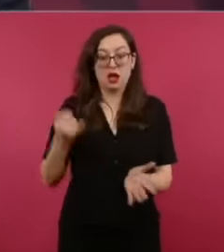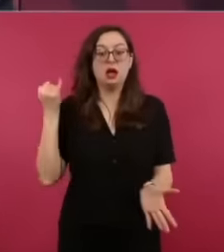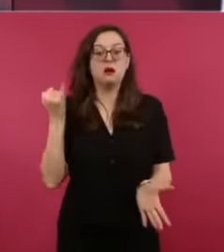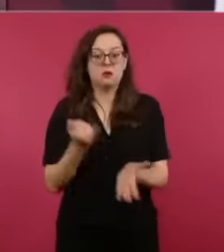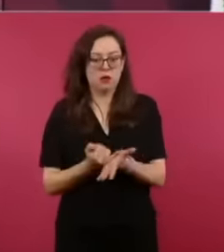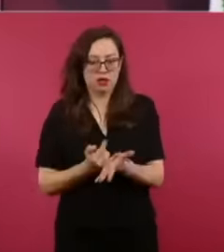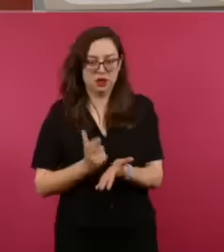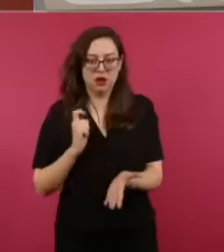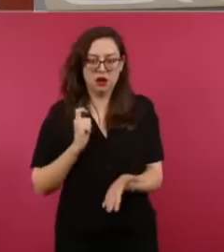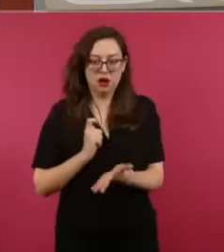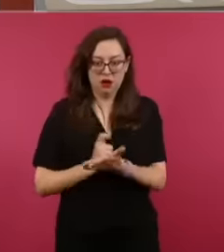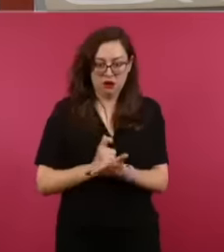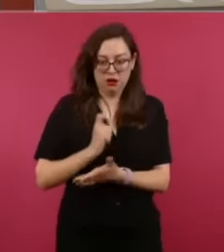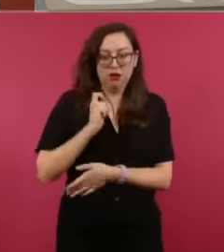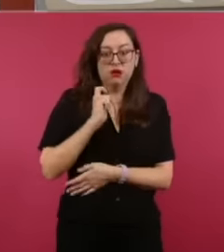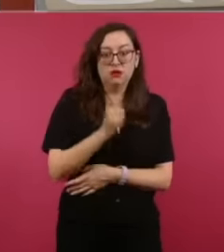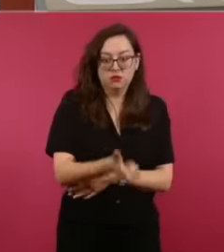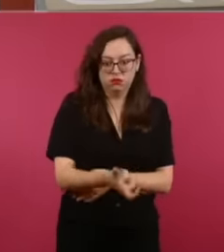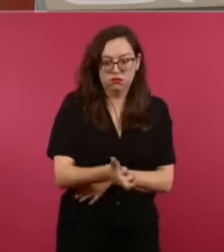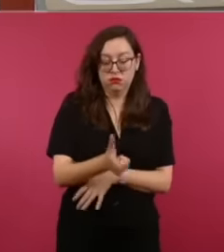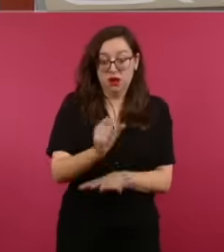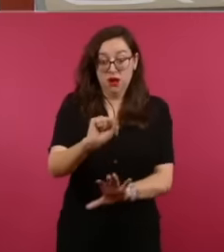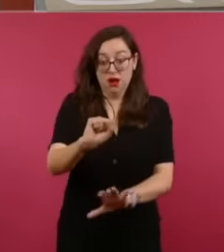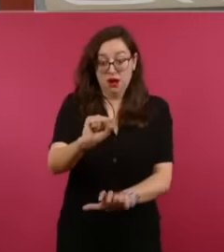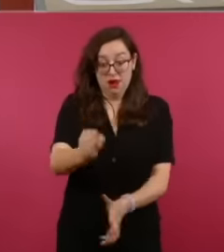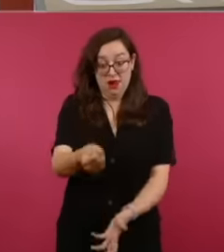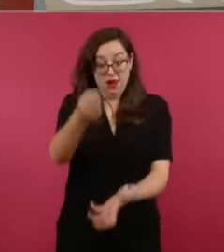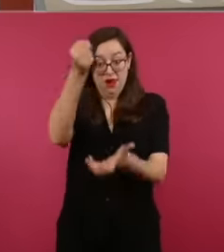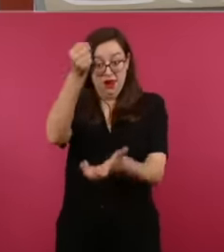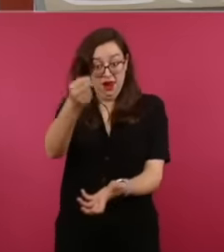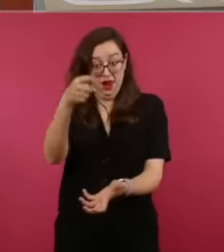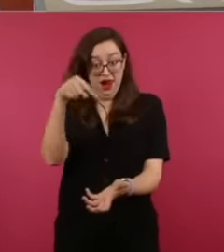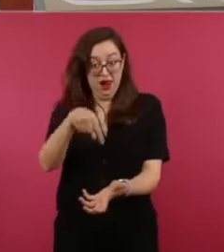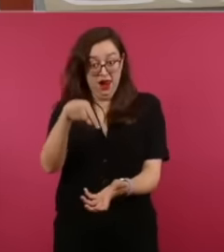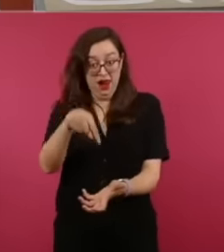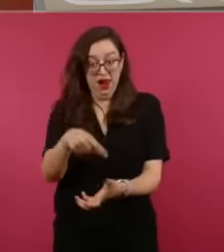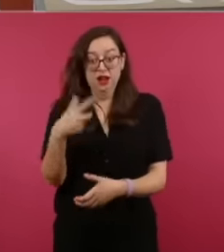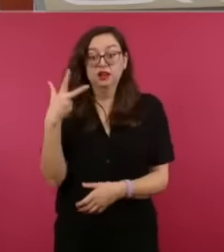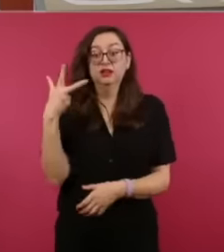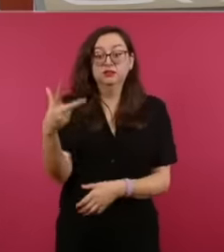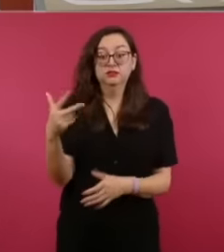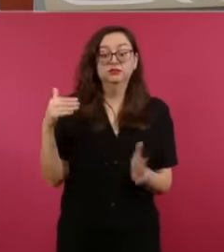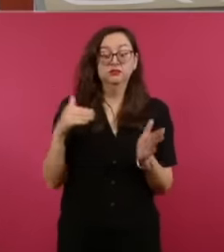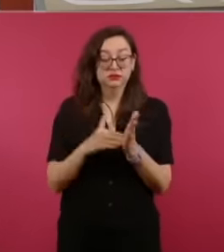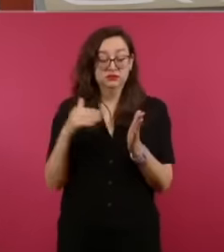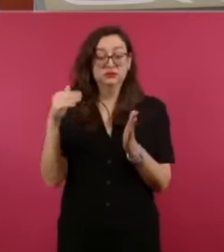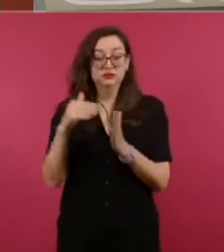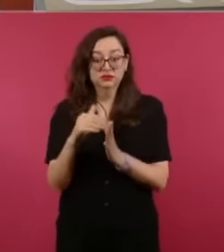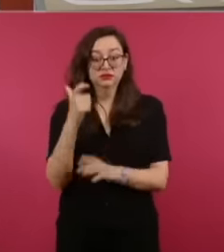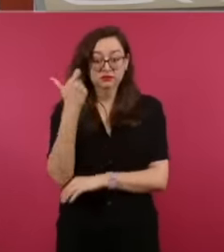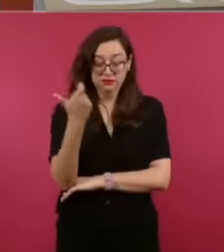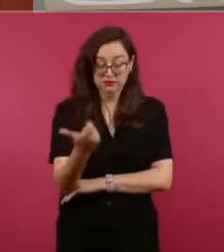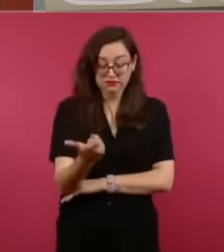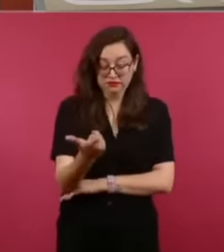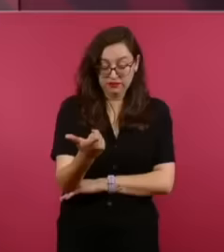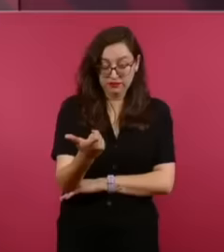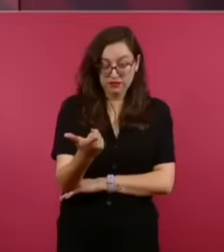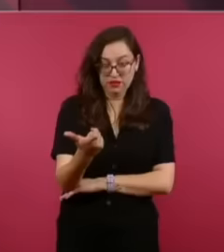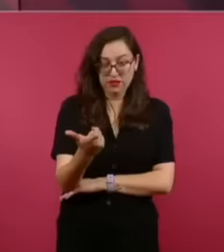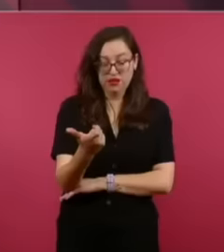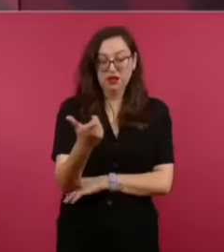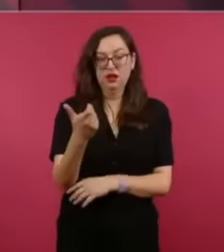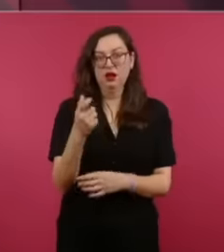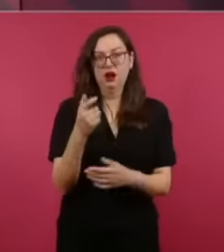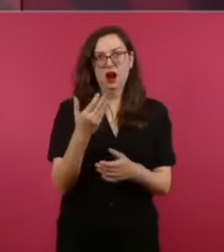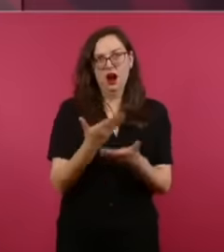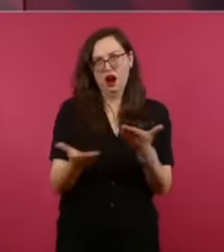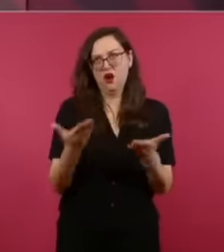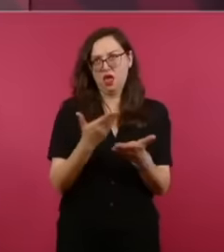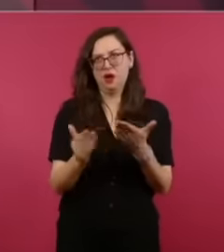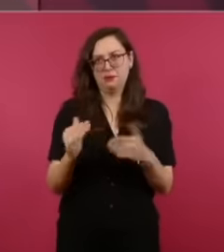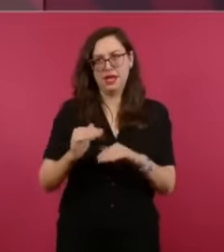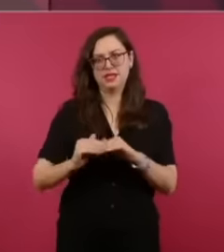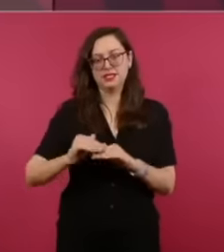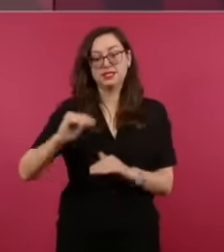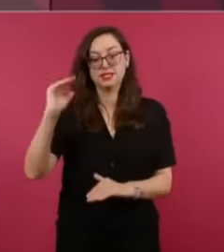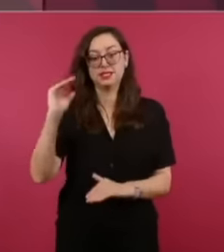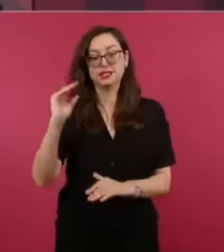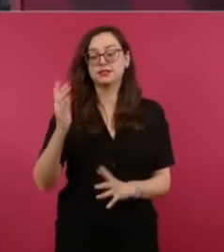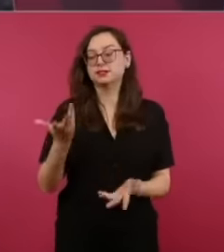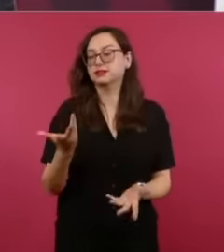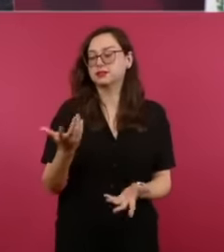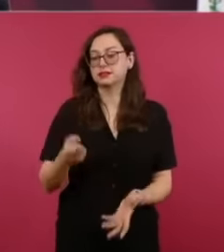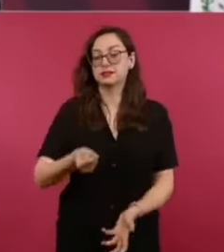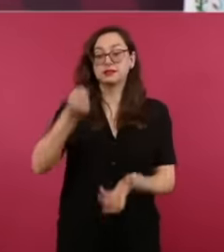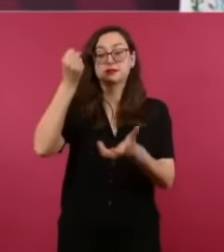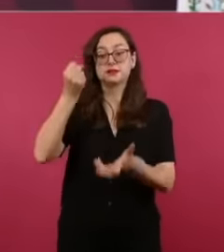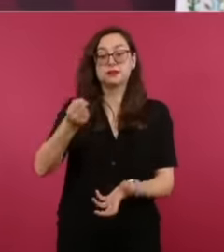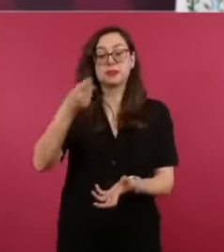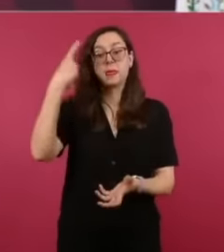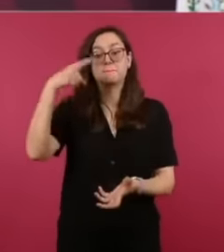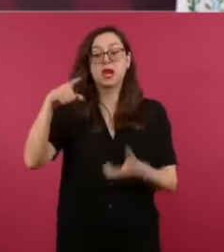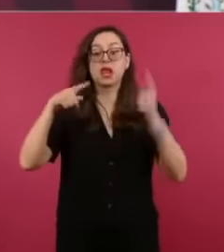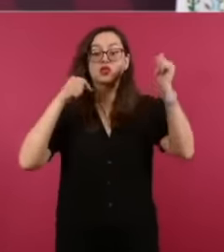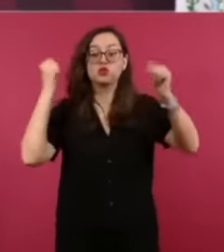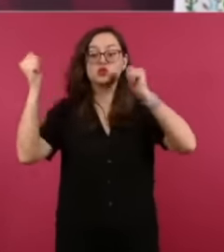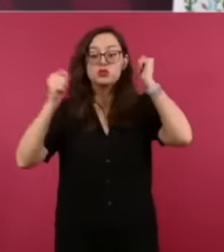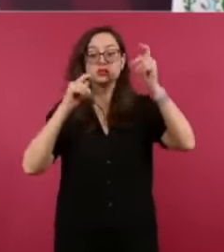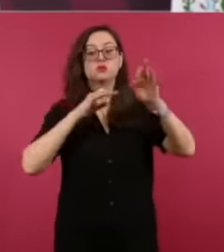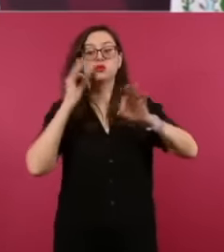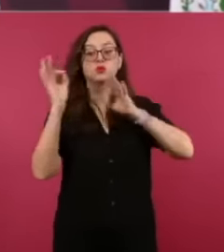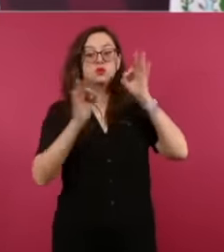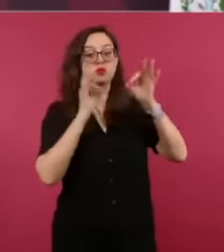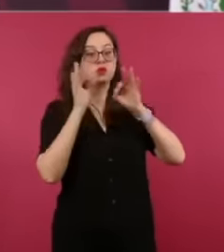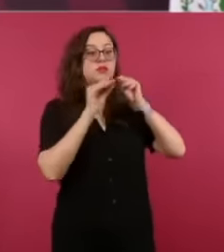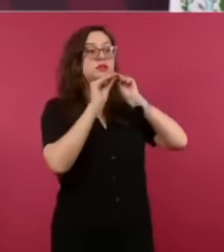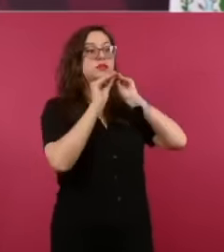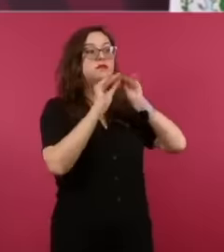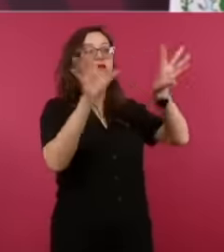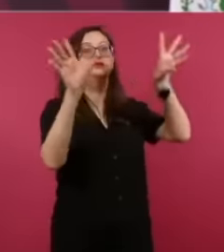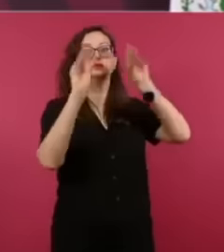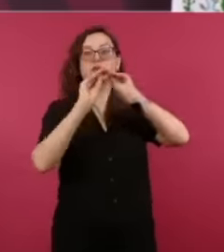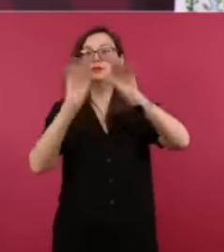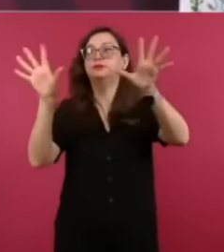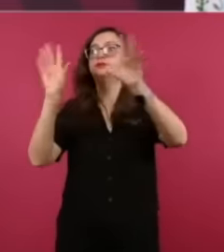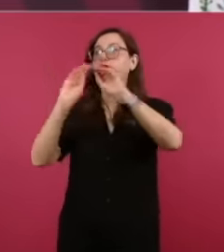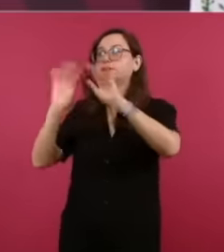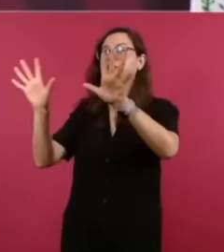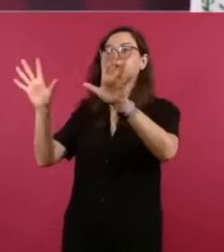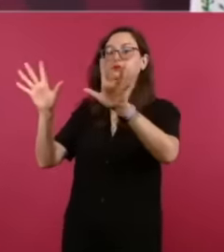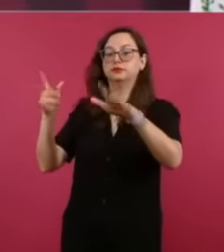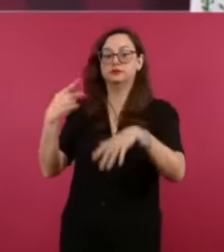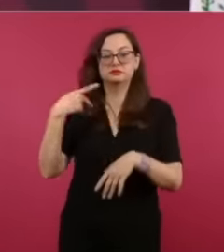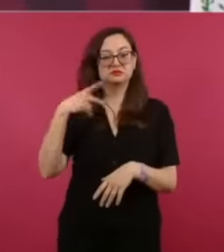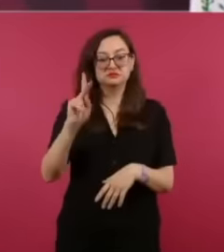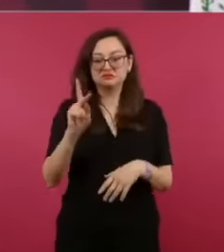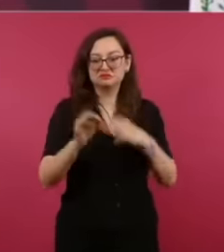million now it is a little more. It was supposedly intended to promote tourism, they moved nothing,